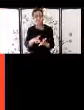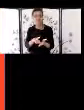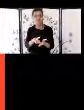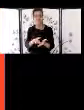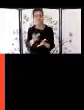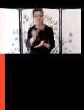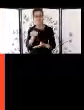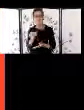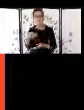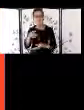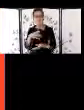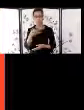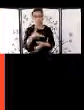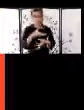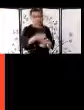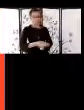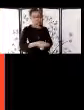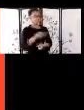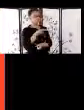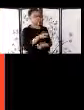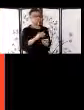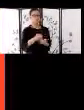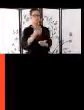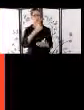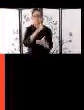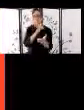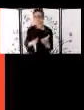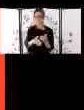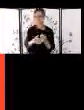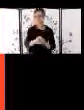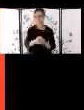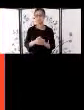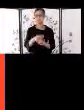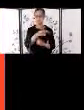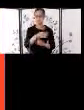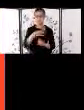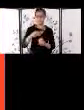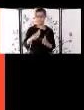be completed, and that the applicant will reach their goals. There’s a clear sense